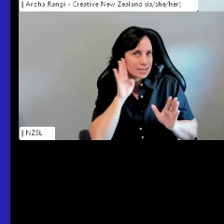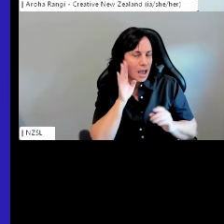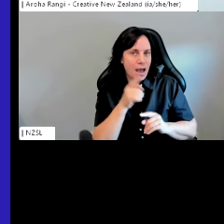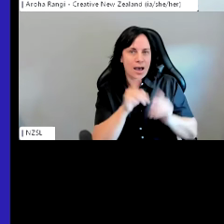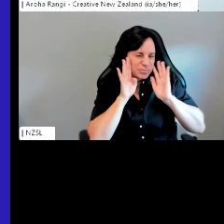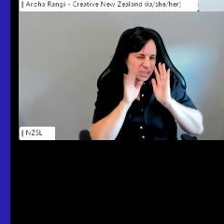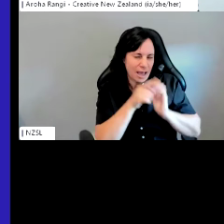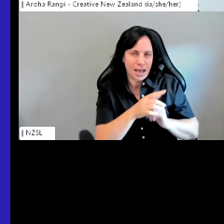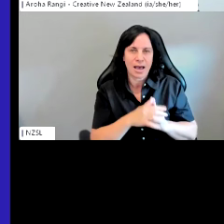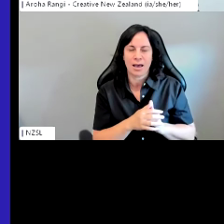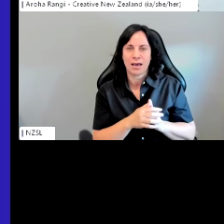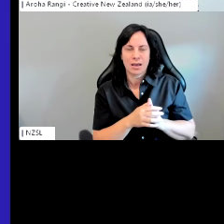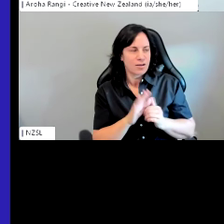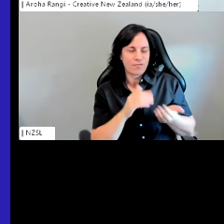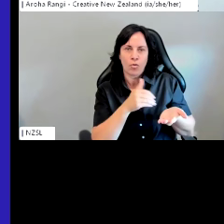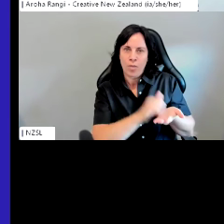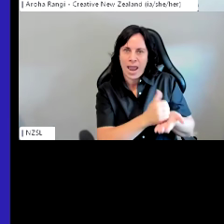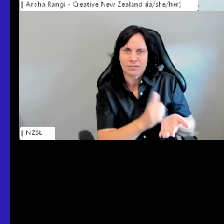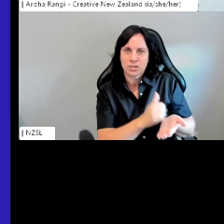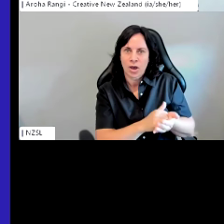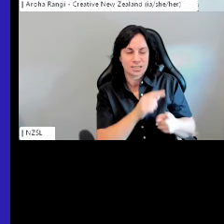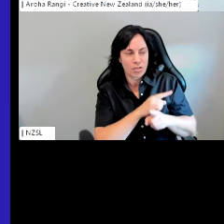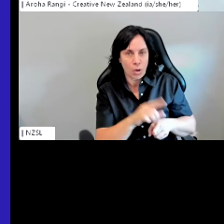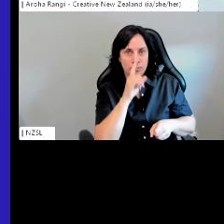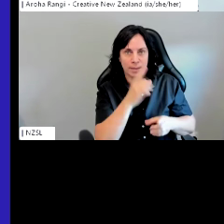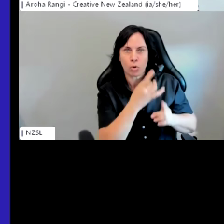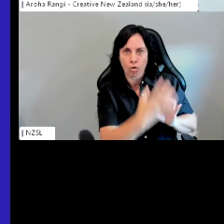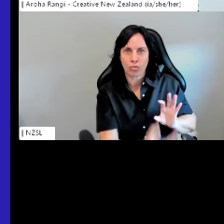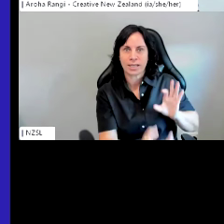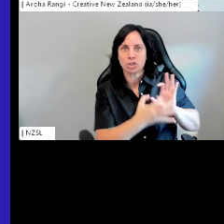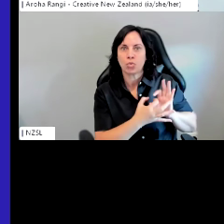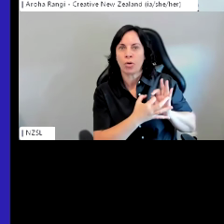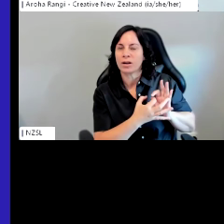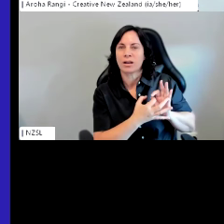people that they've already had through the door but have failed to capture. So we're now paying